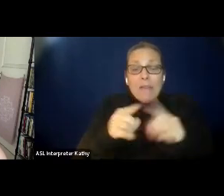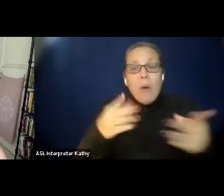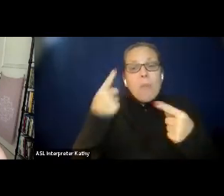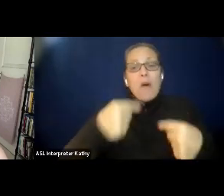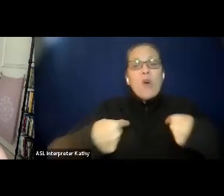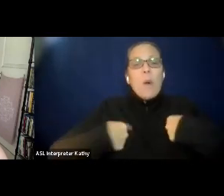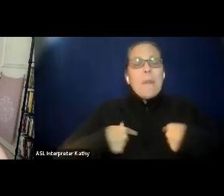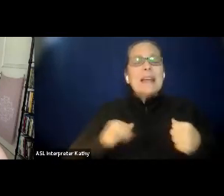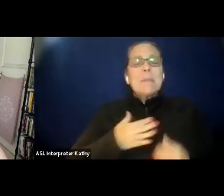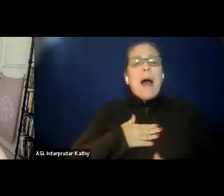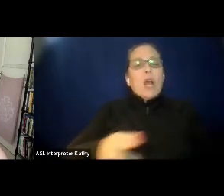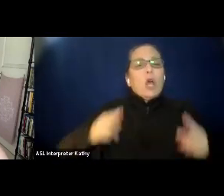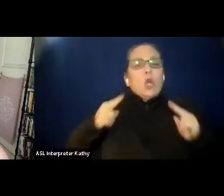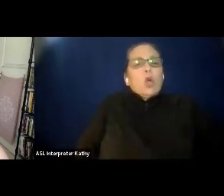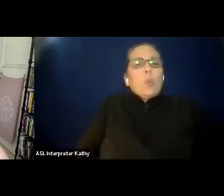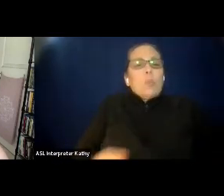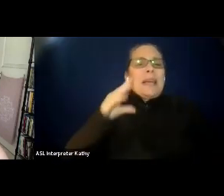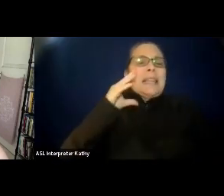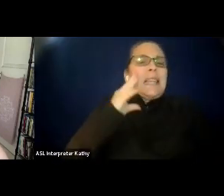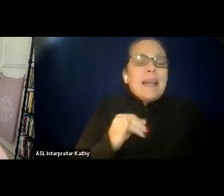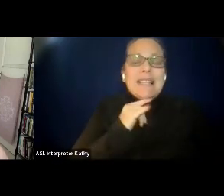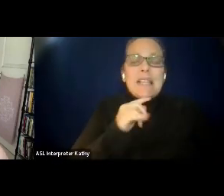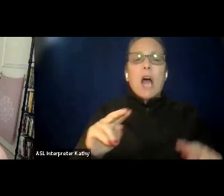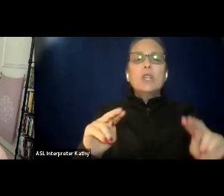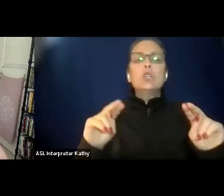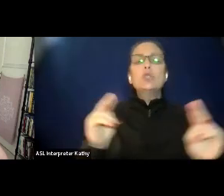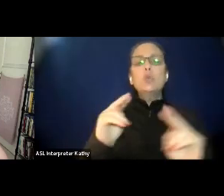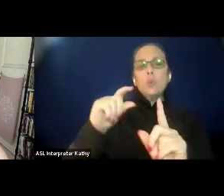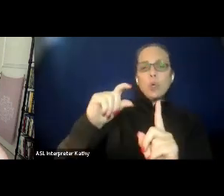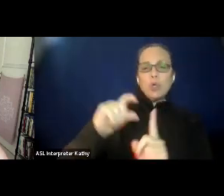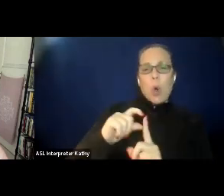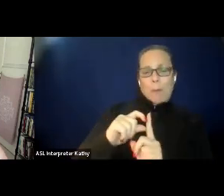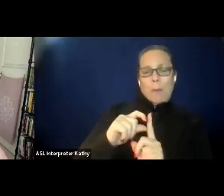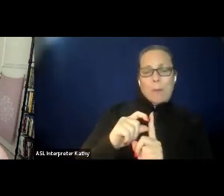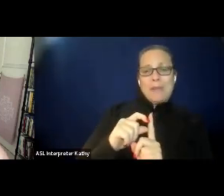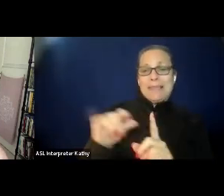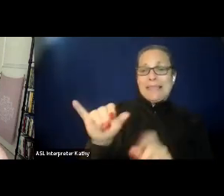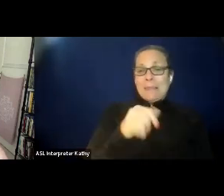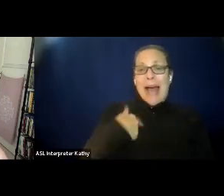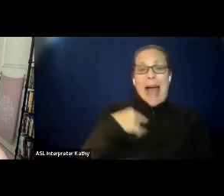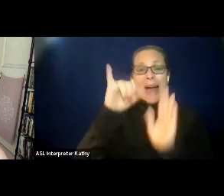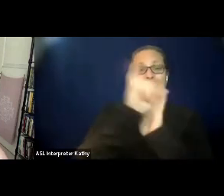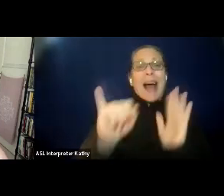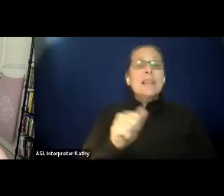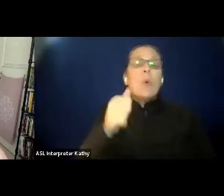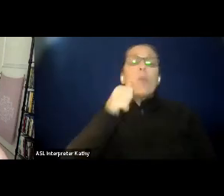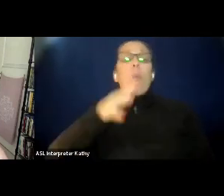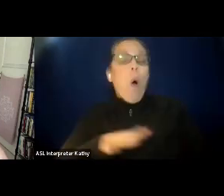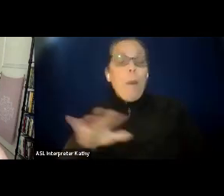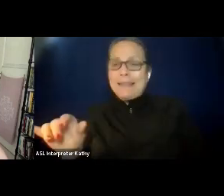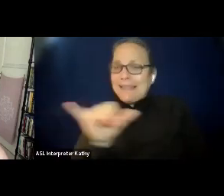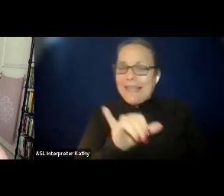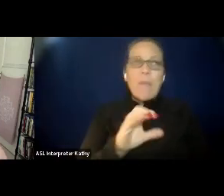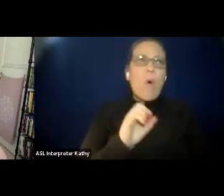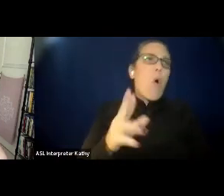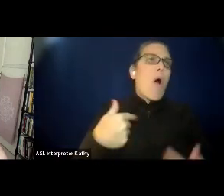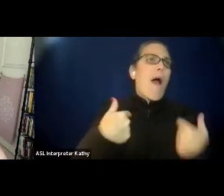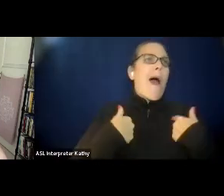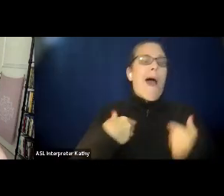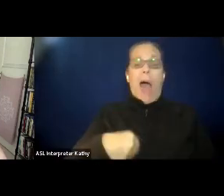because it is true. I am disabled in many ways. But for me, it is a human experience. It is a neutral